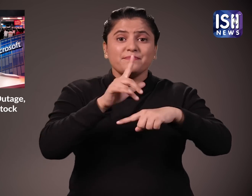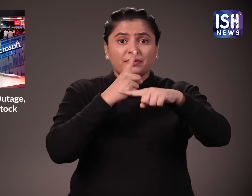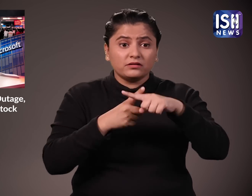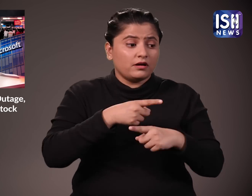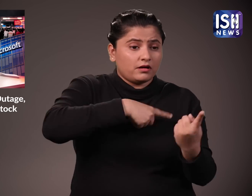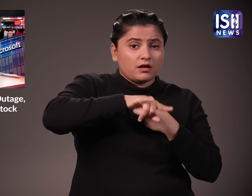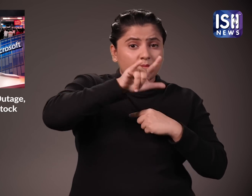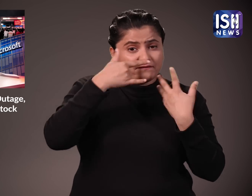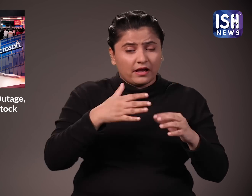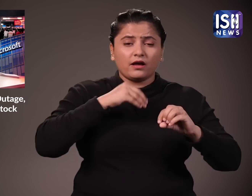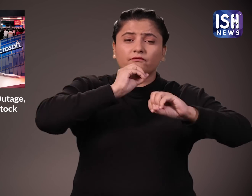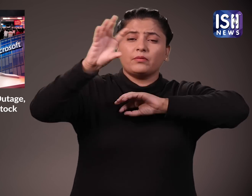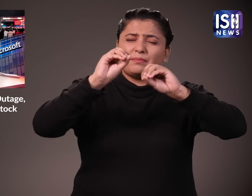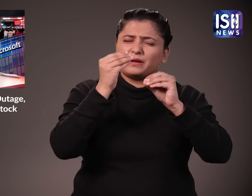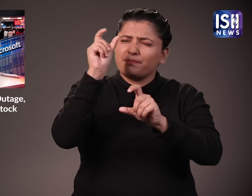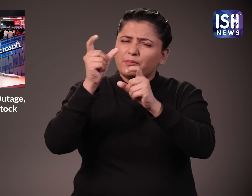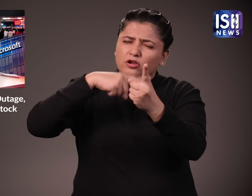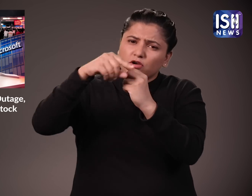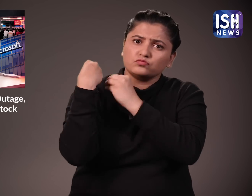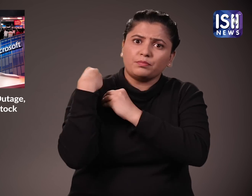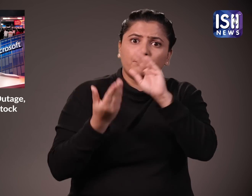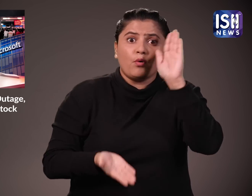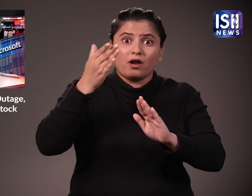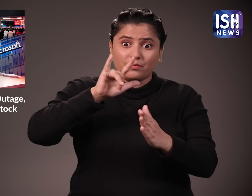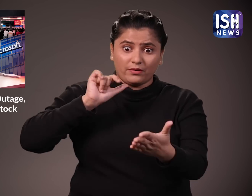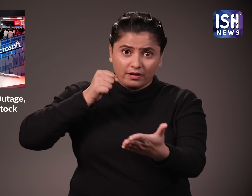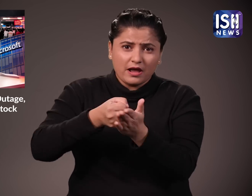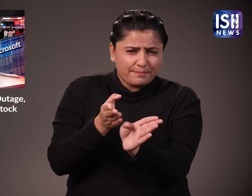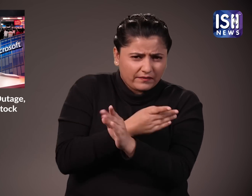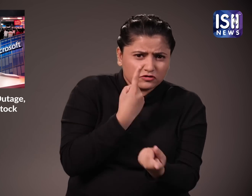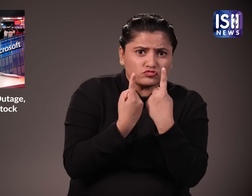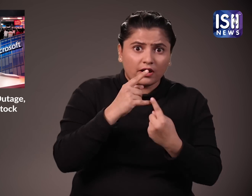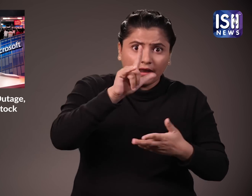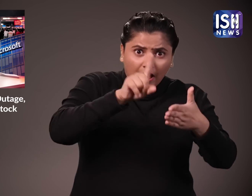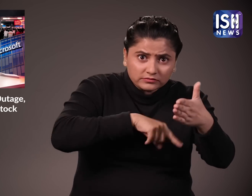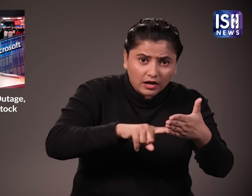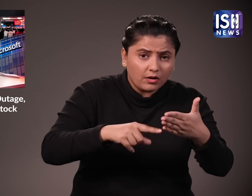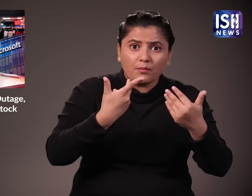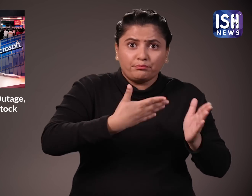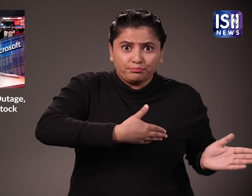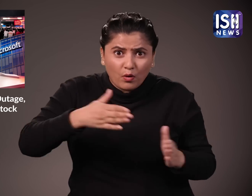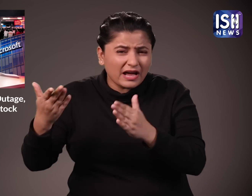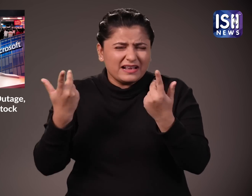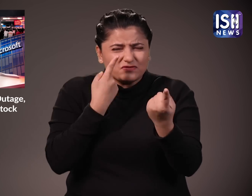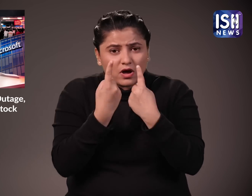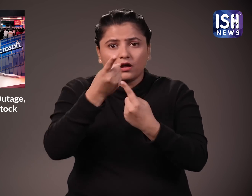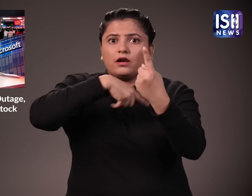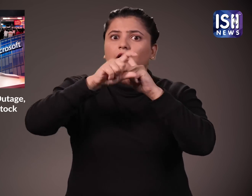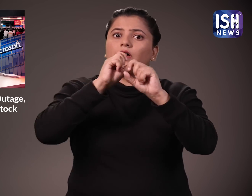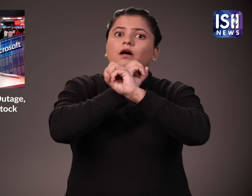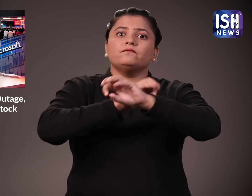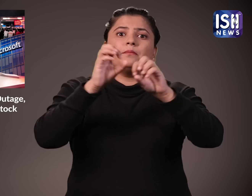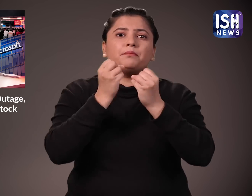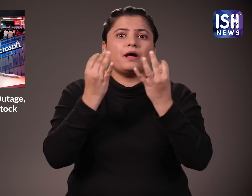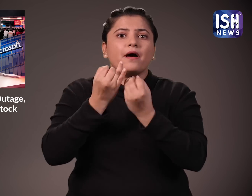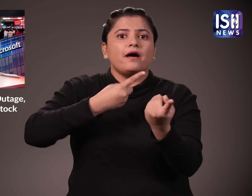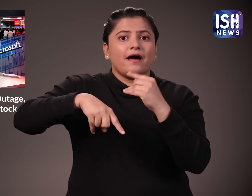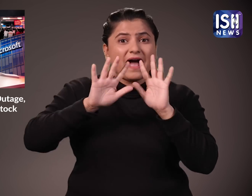Other airlines also issued advisories asking the passengers to check the status of their flights before arriving at the airport.